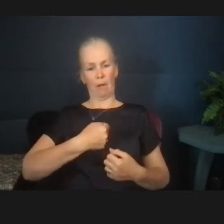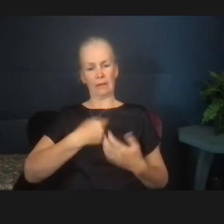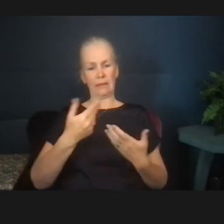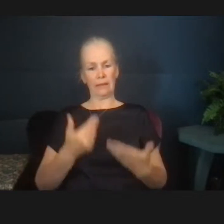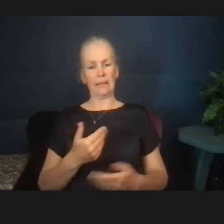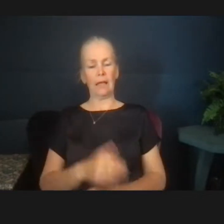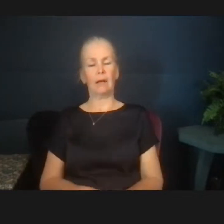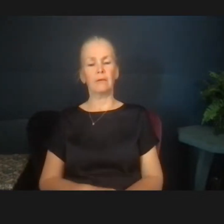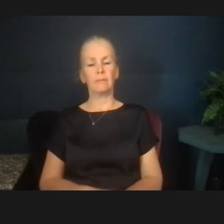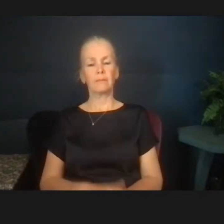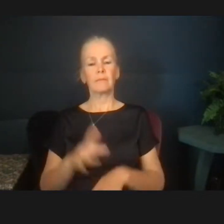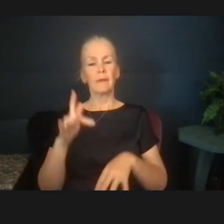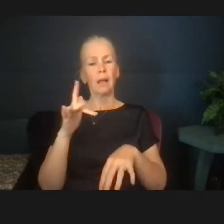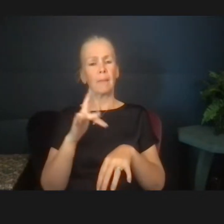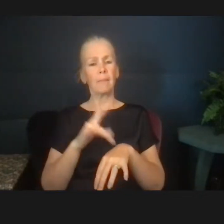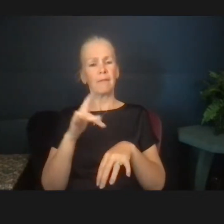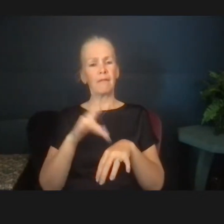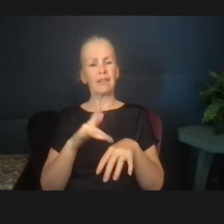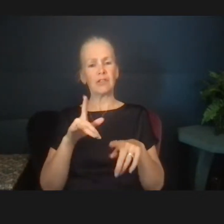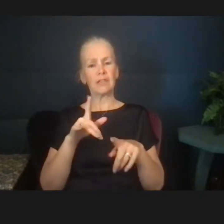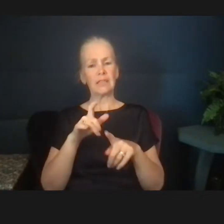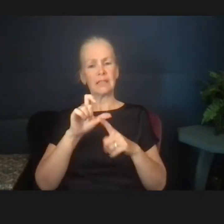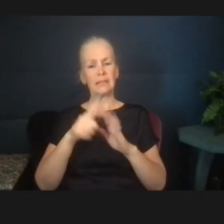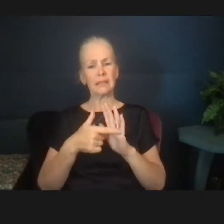and professionally as well as a disability practitioner.